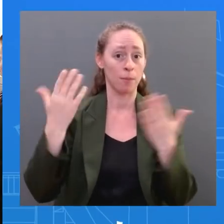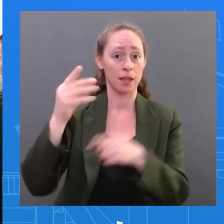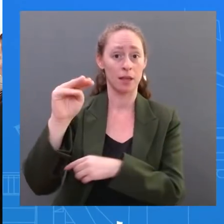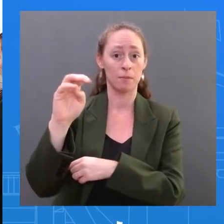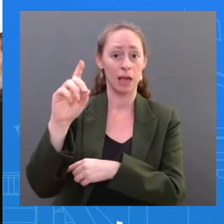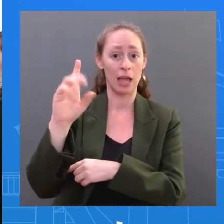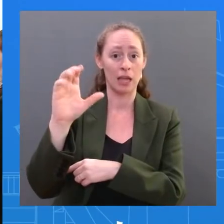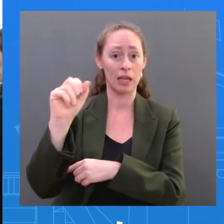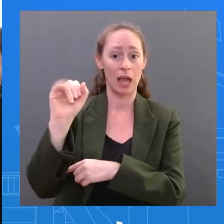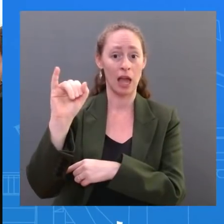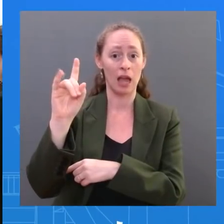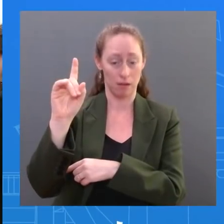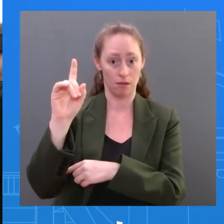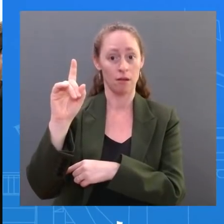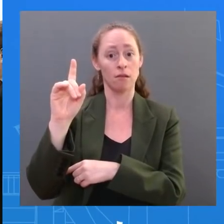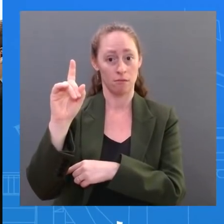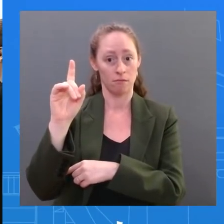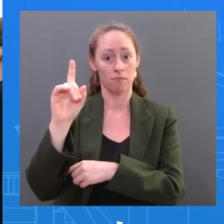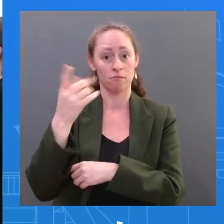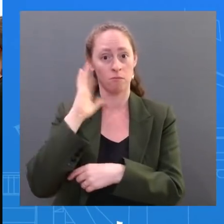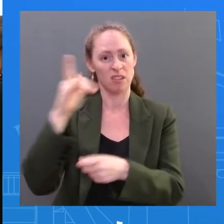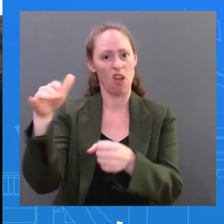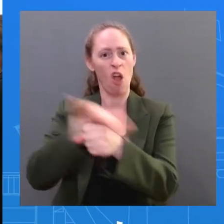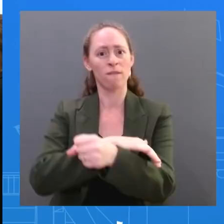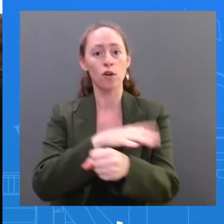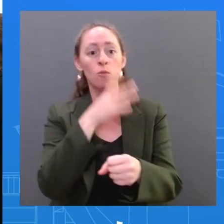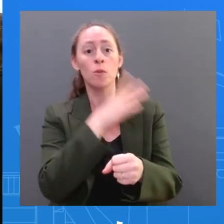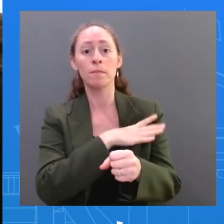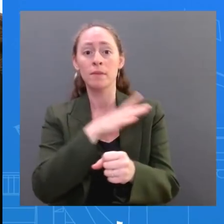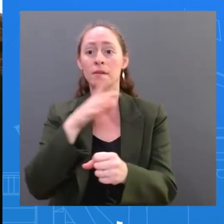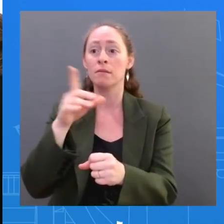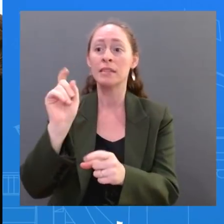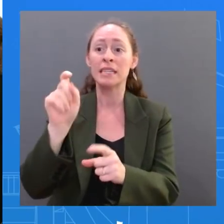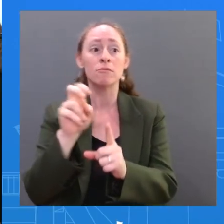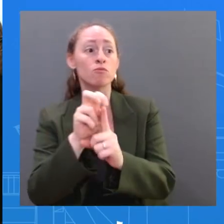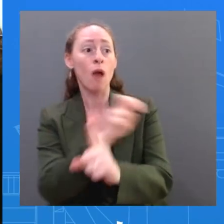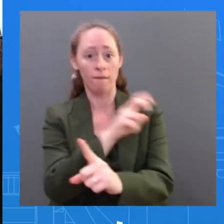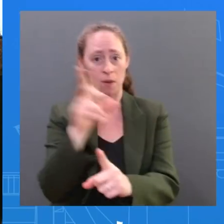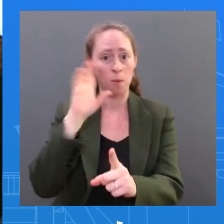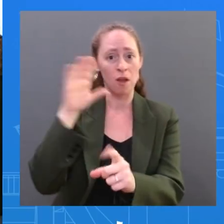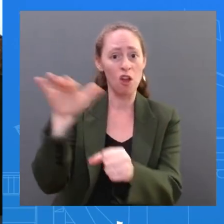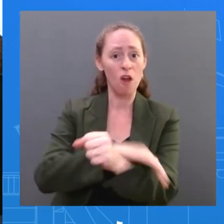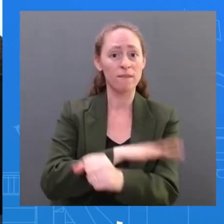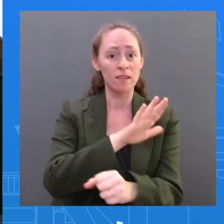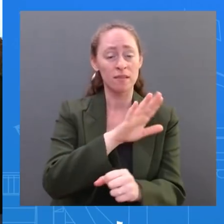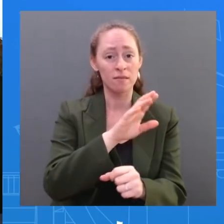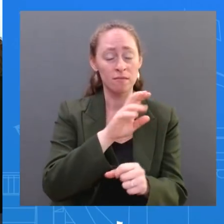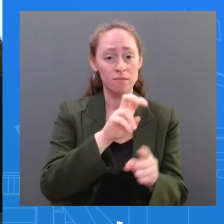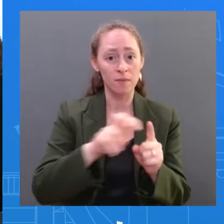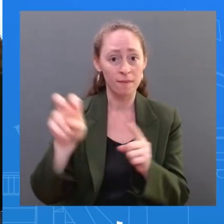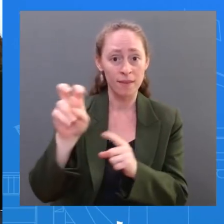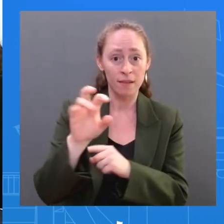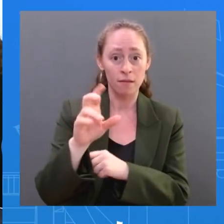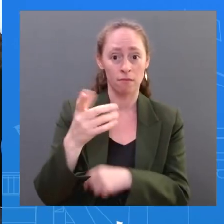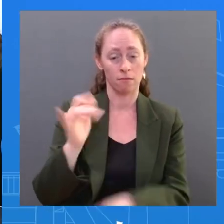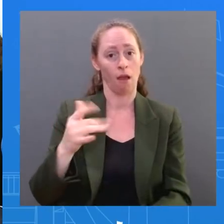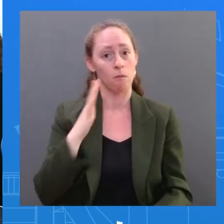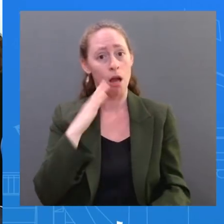that seems like something that would be very useful right away. Just wondering, why isn't that included in this tranche of action?